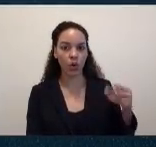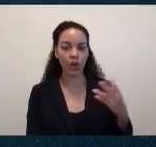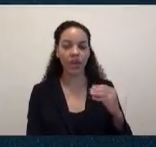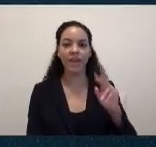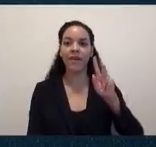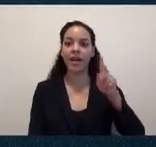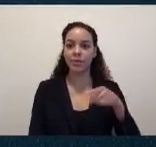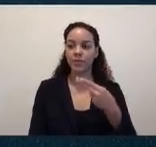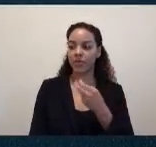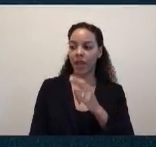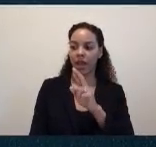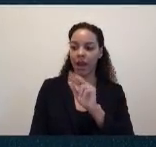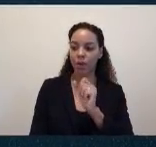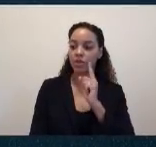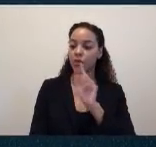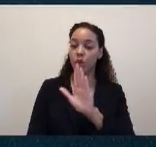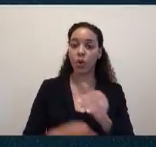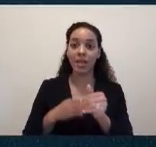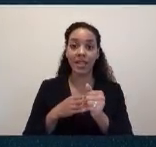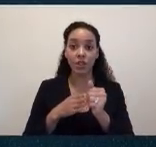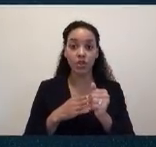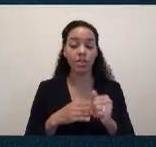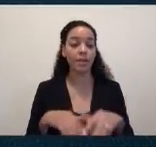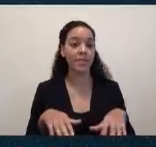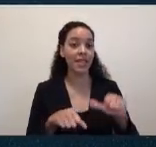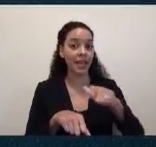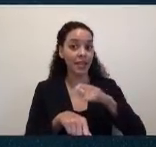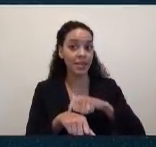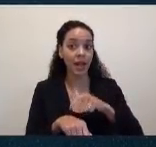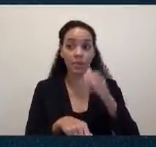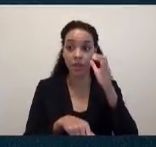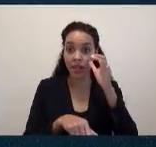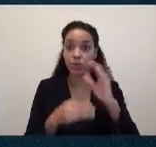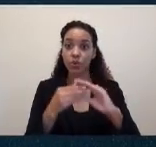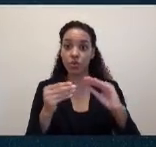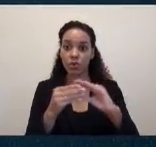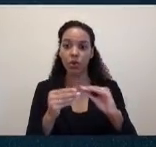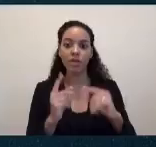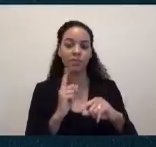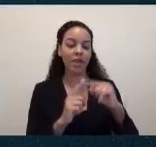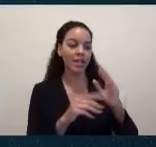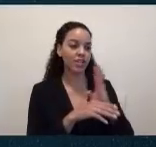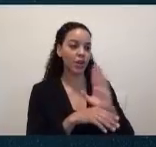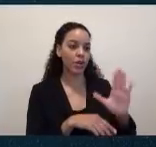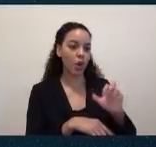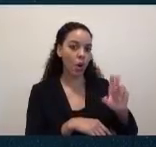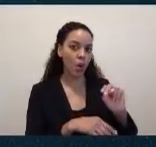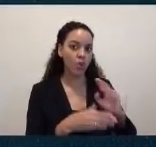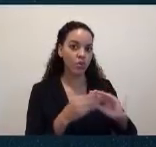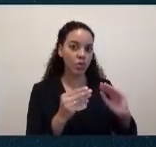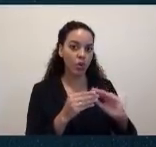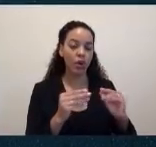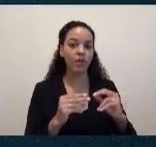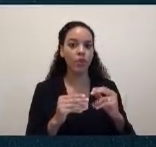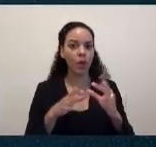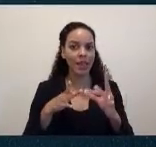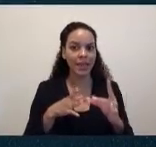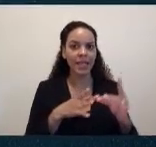for taking the time to hear these stories and share your own. For championing real solutions, finally,